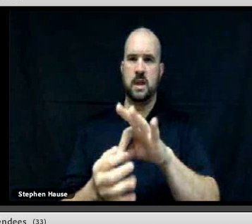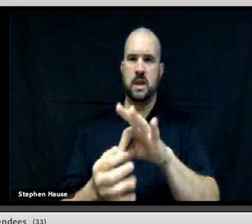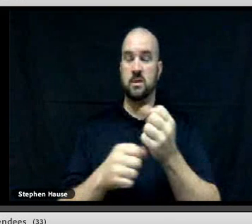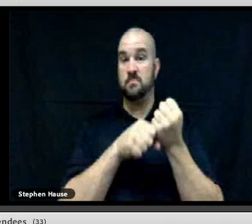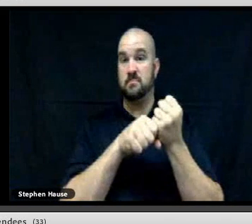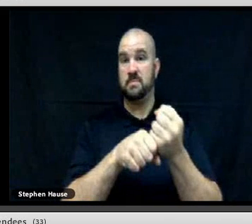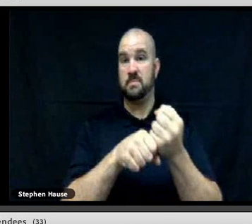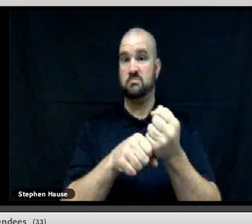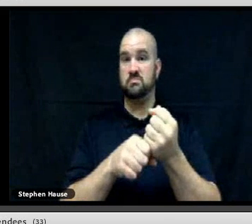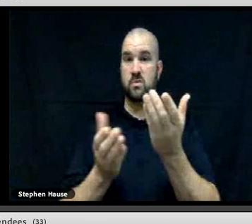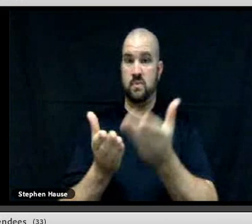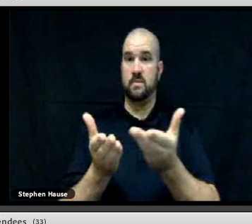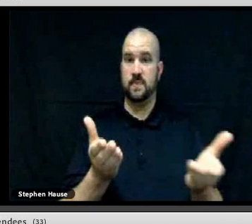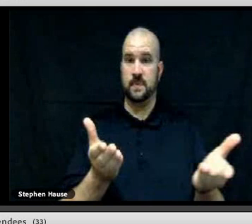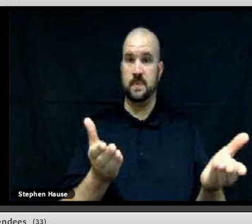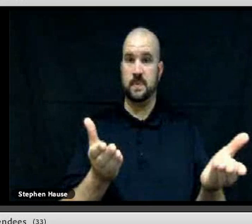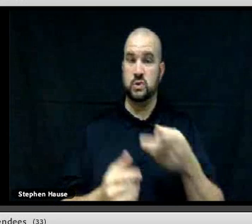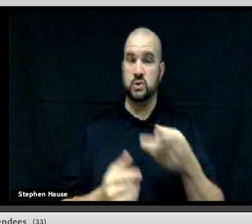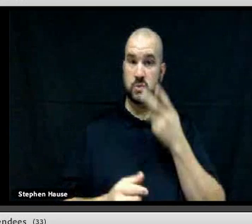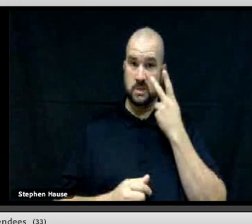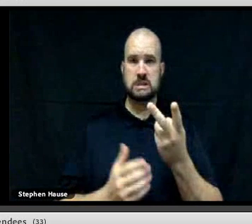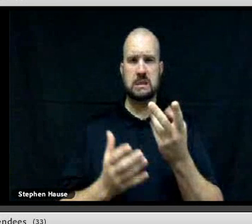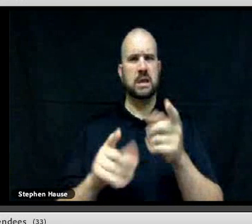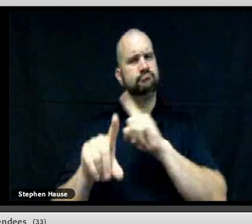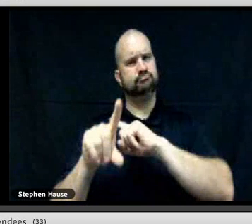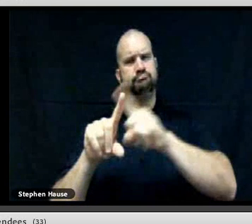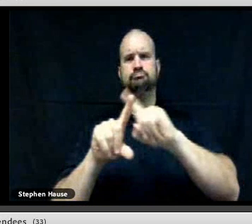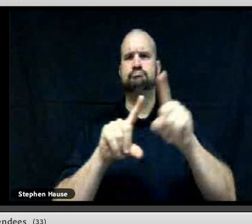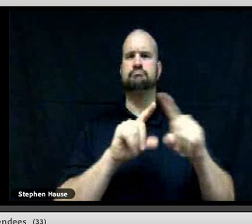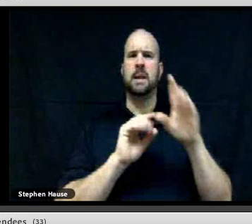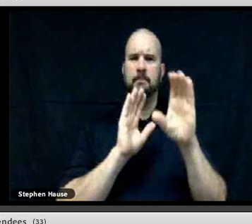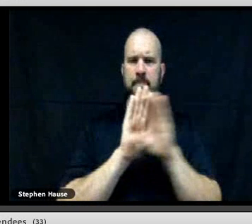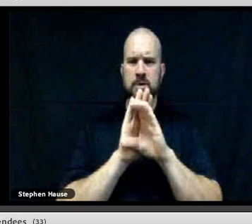Um, and as you can see, there's lots of photographs, but there's also some sheet music, um,